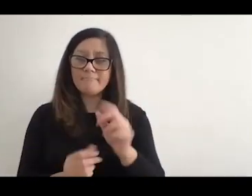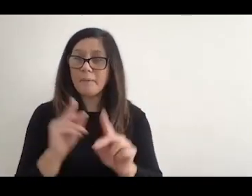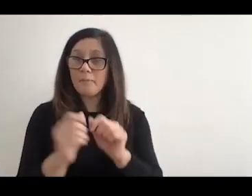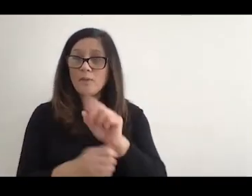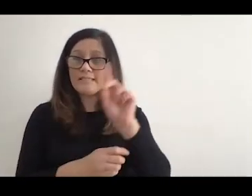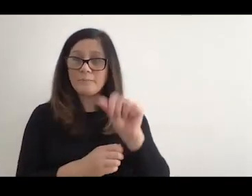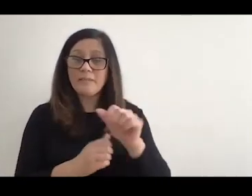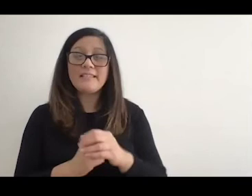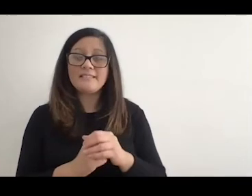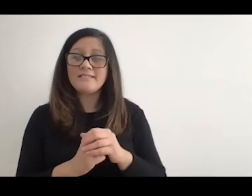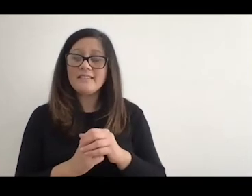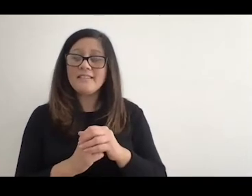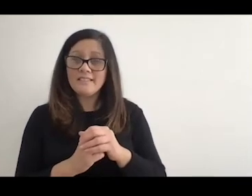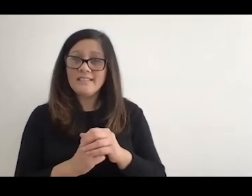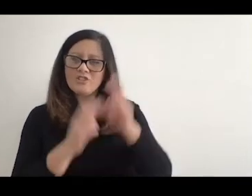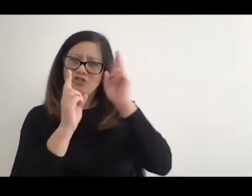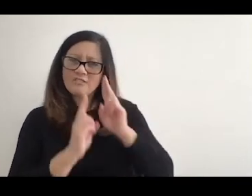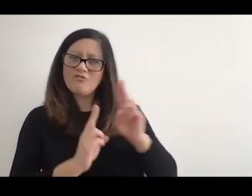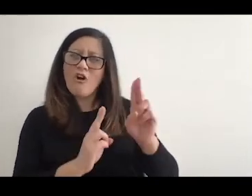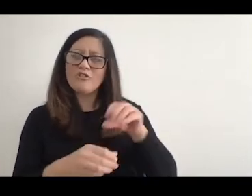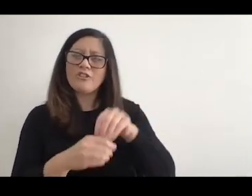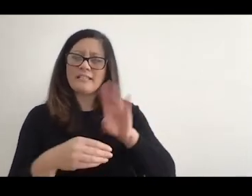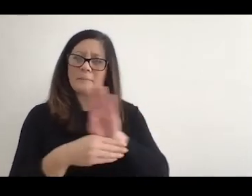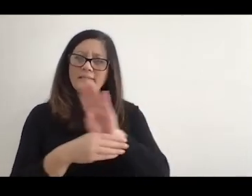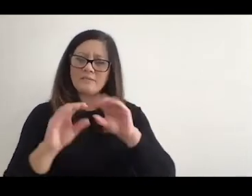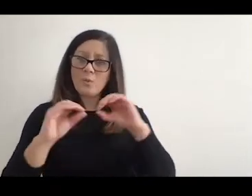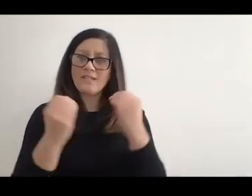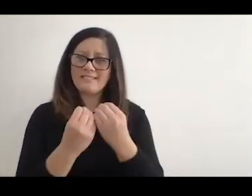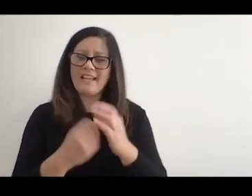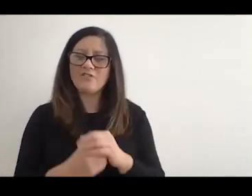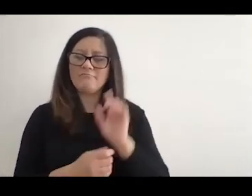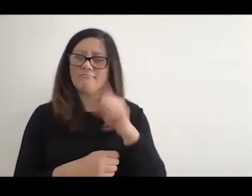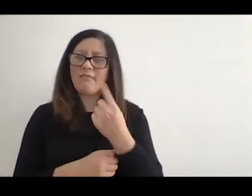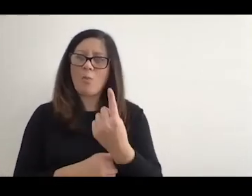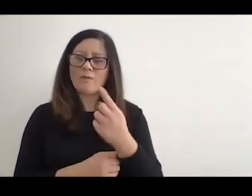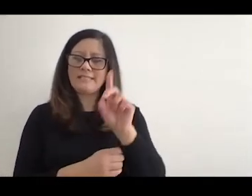the business of Fashion Organization, where she is the only disability fashion